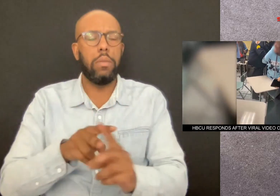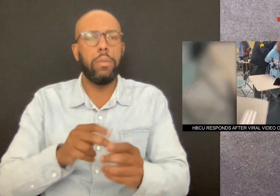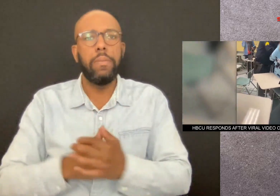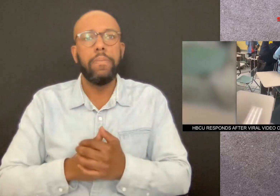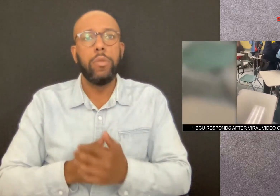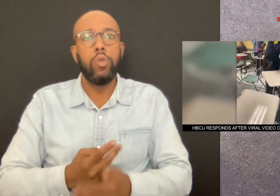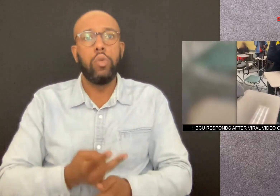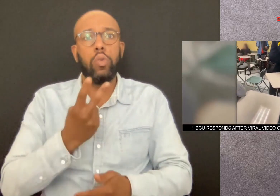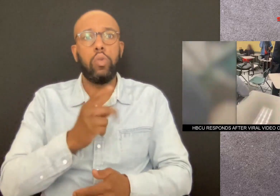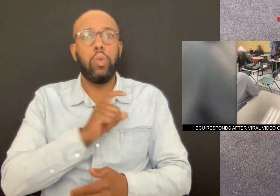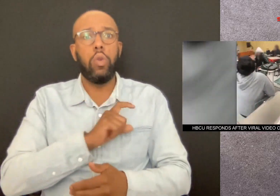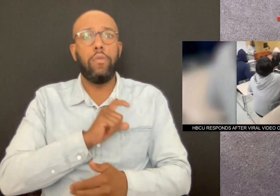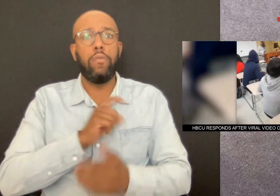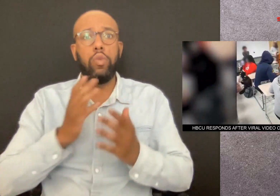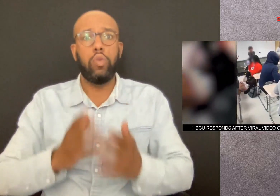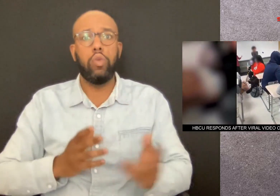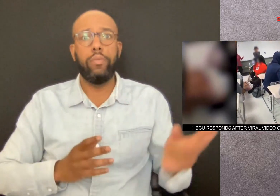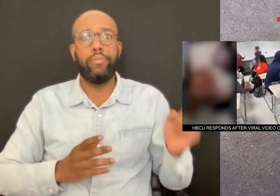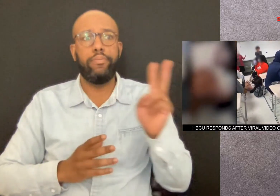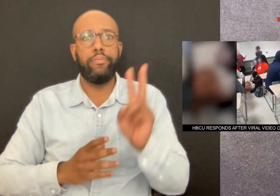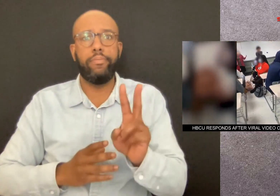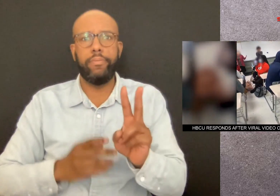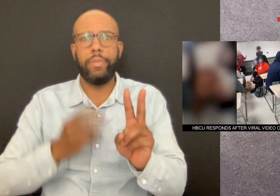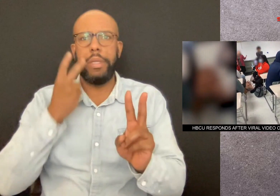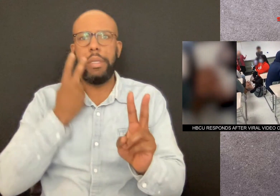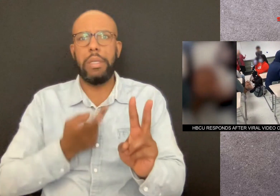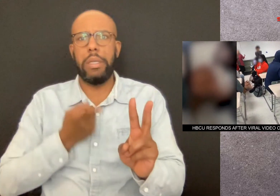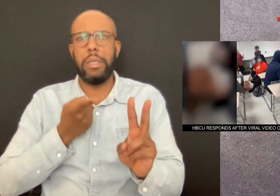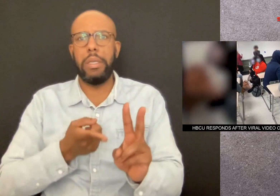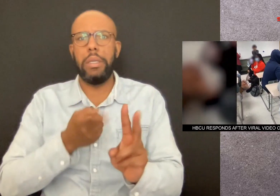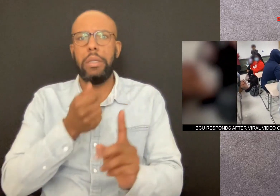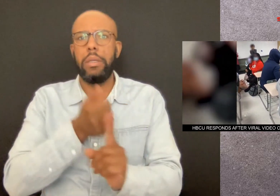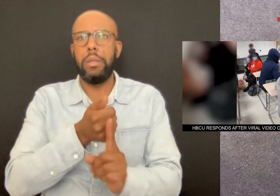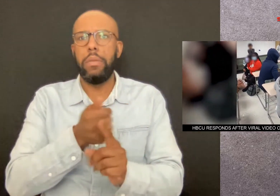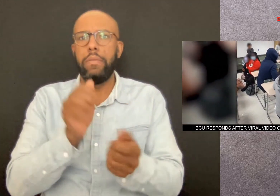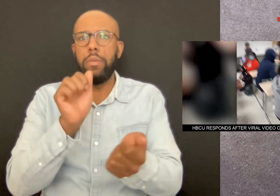class assignment two police officers can be seen handcuffing the student